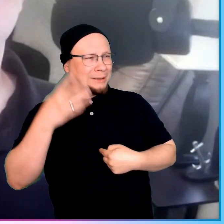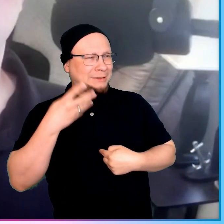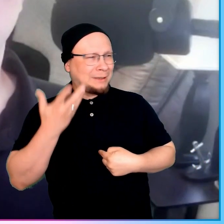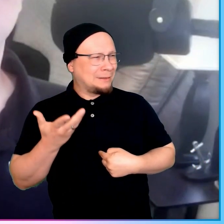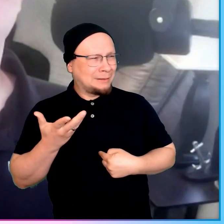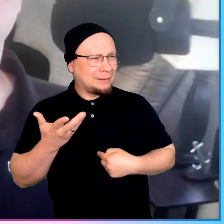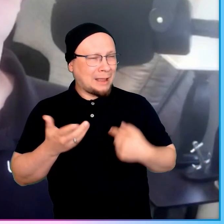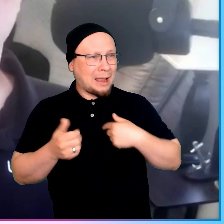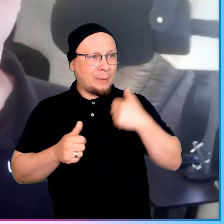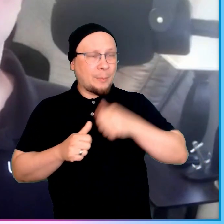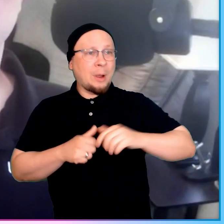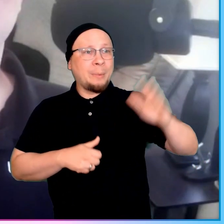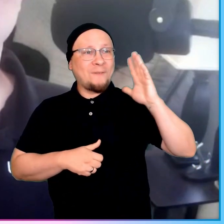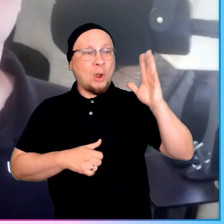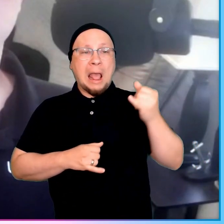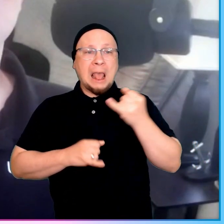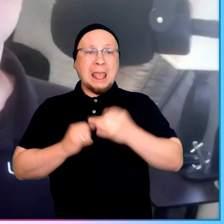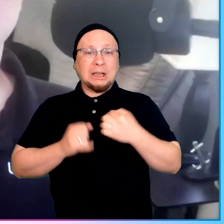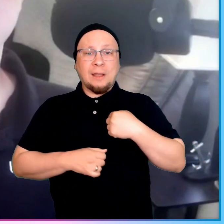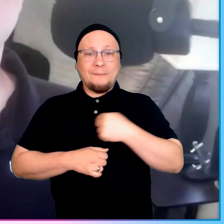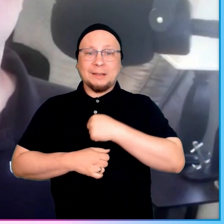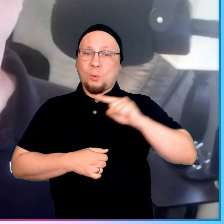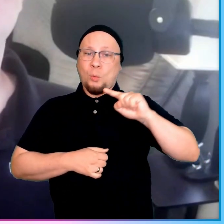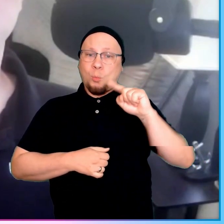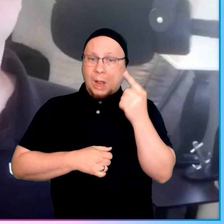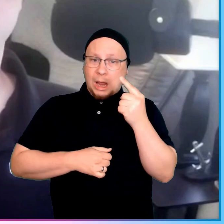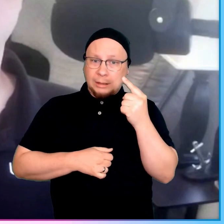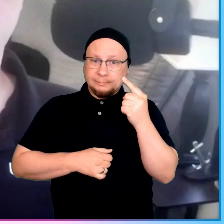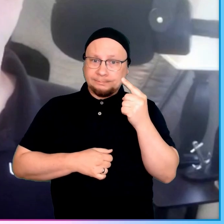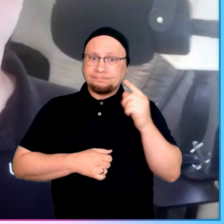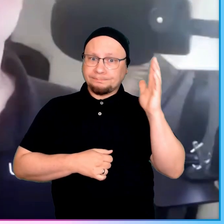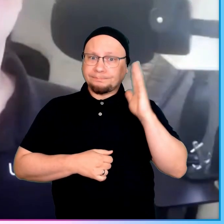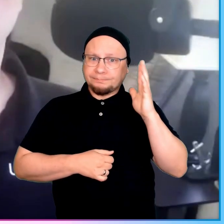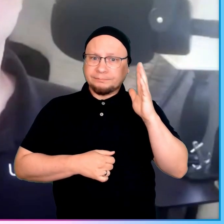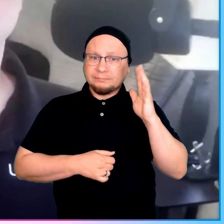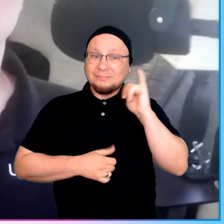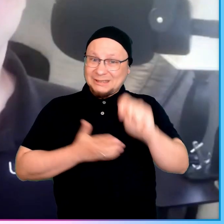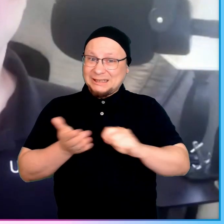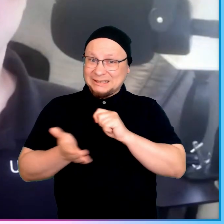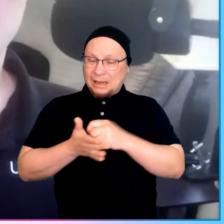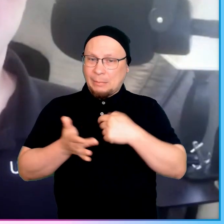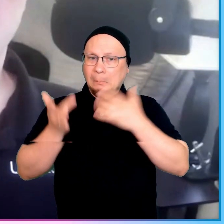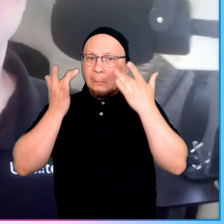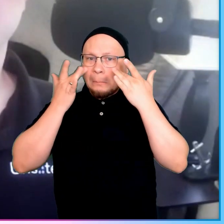being able to play the game, the first game that is, back when I had usable vision, and I was just